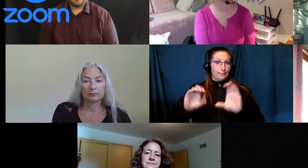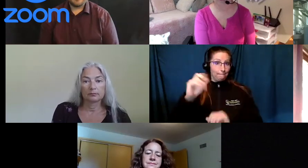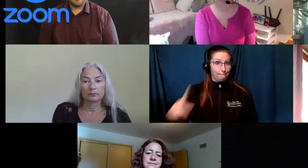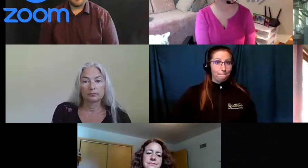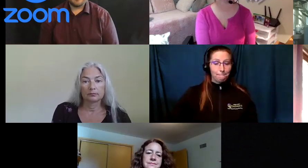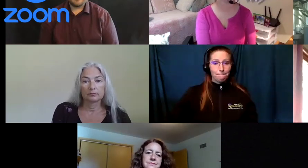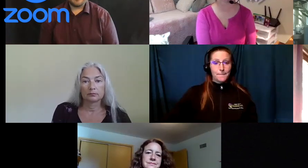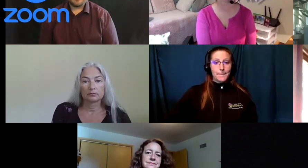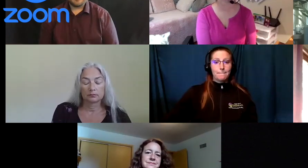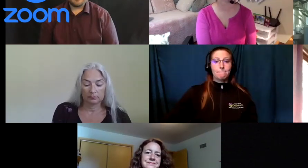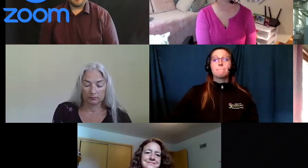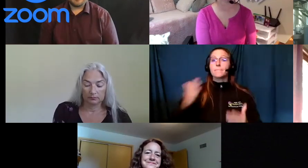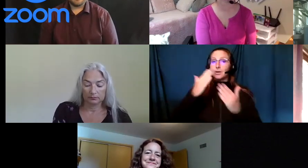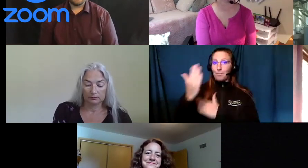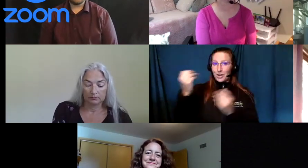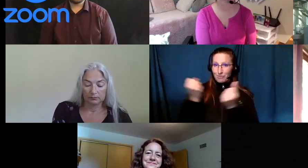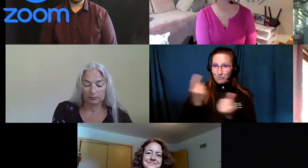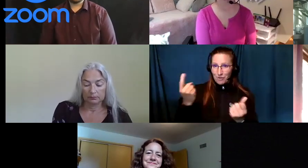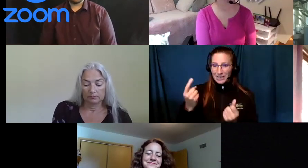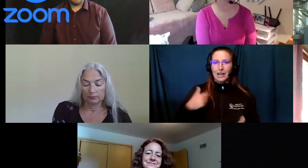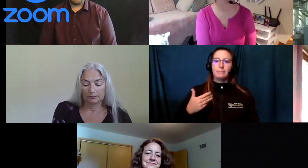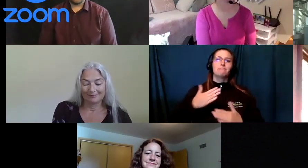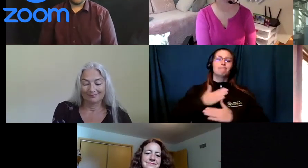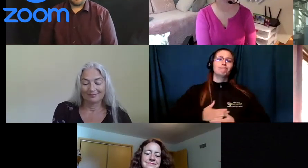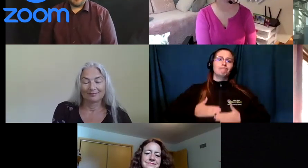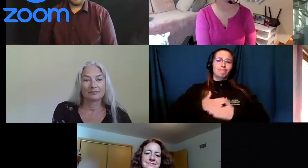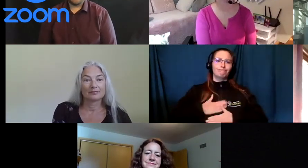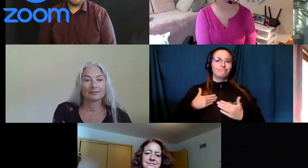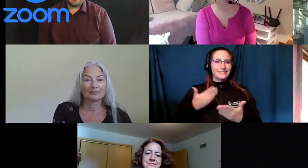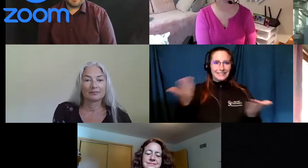Elizabeth: Good morning everybody. I'm so pleased to be here with you today along with